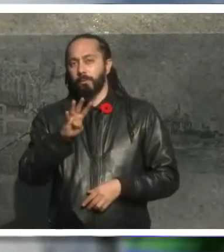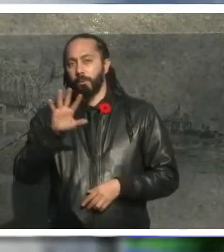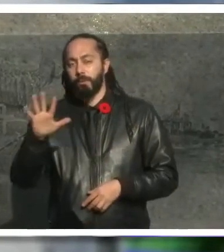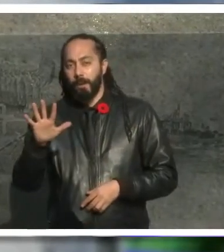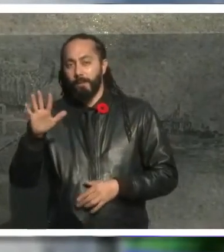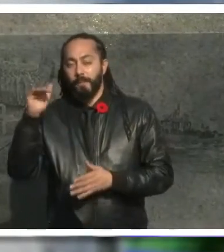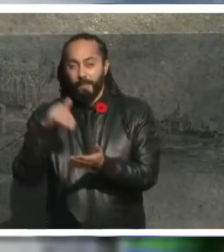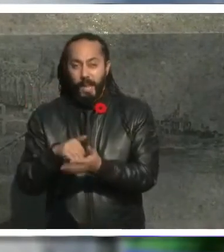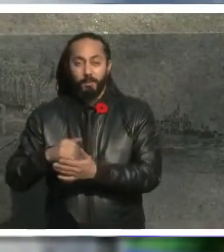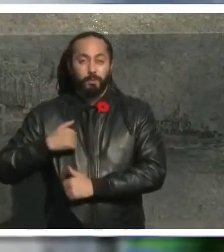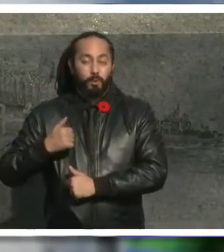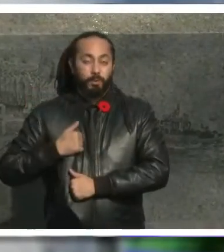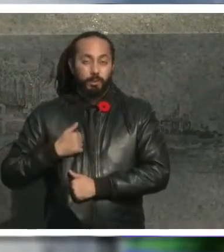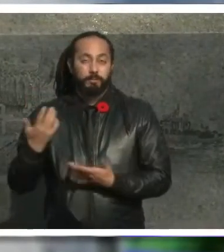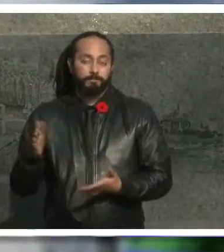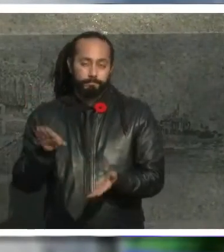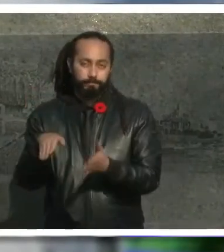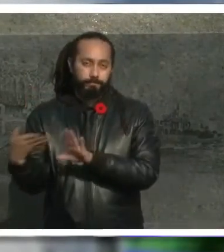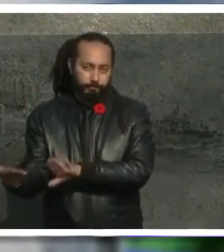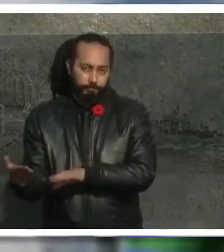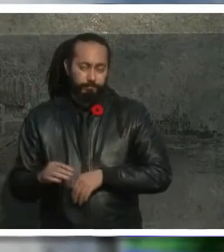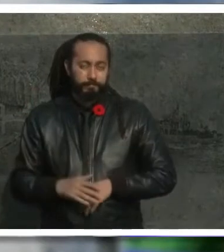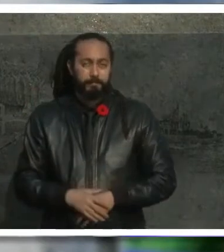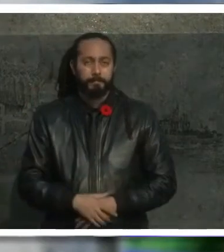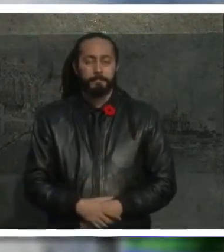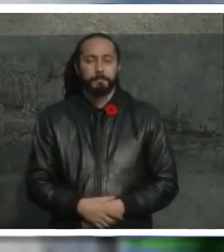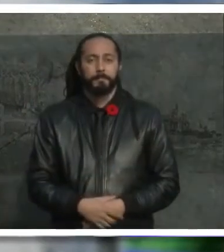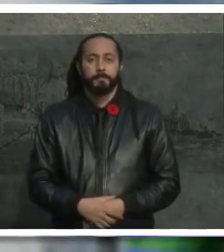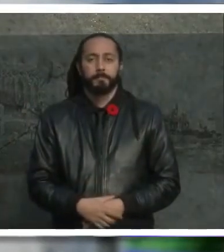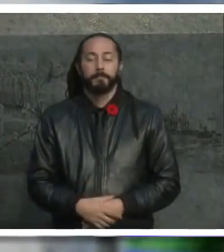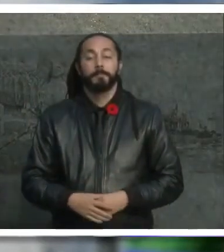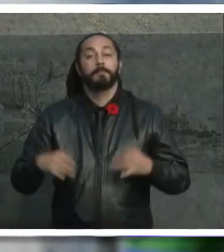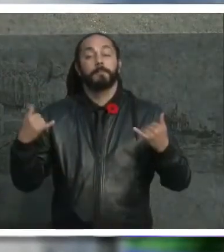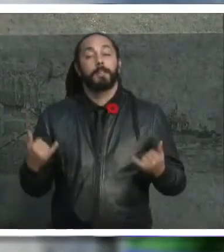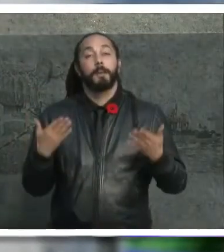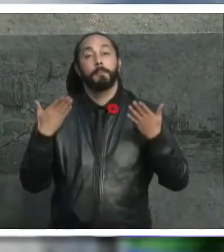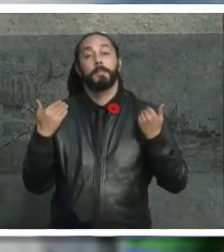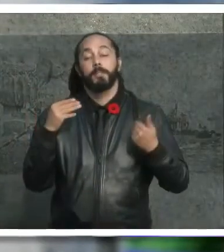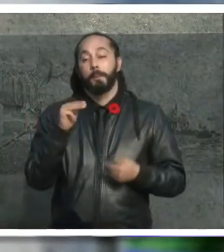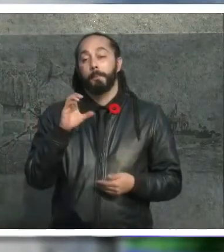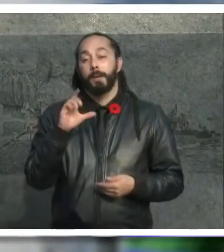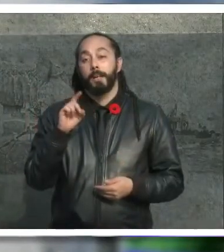made the ultimate sacrifice. Today minister McLeod and I